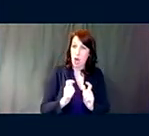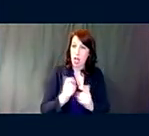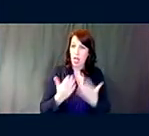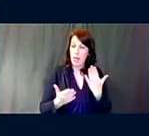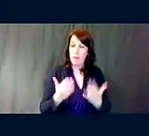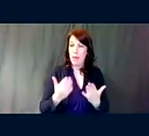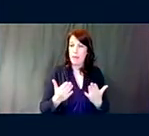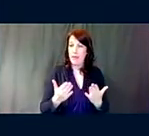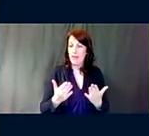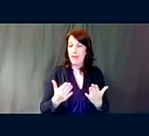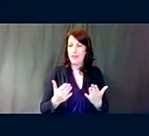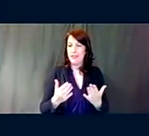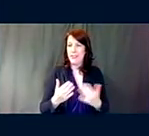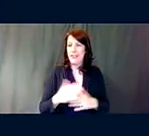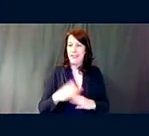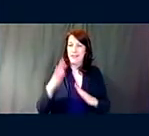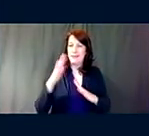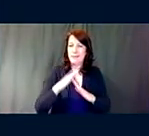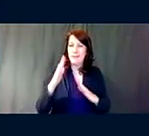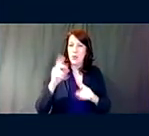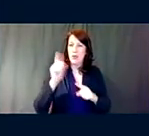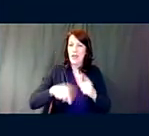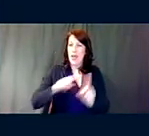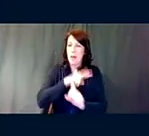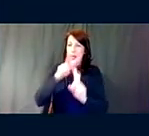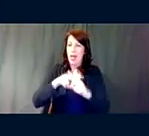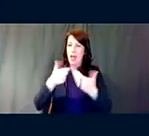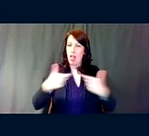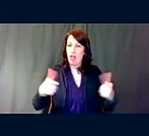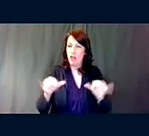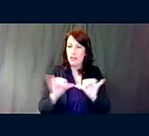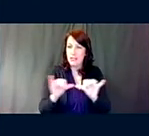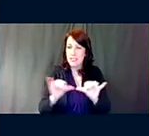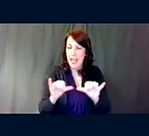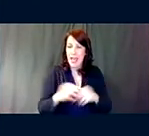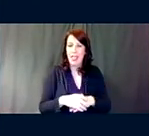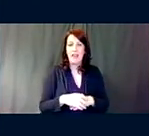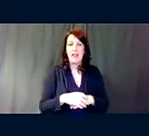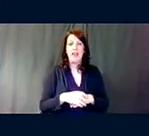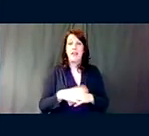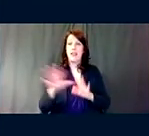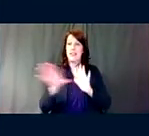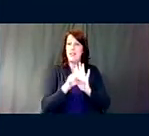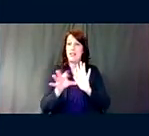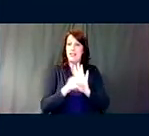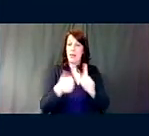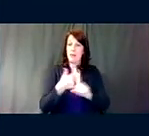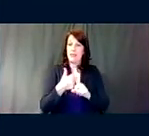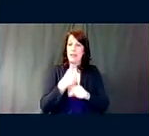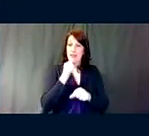SMALL THEN MAYBE IT IS GOLD PLATED, MAYBE IT'S NOT REPLICABLE ON LARGER SCALE, IF